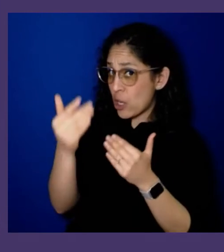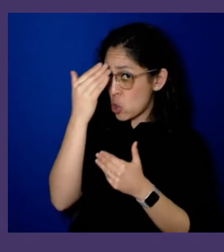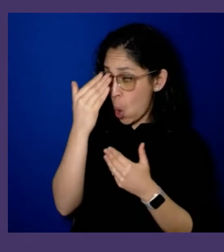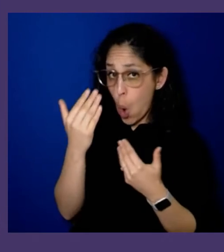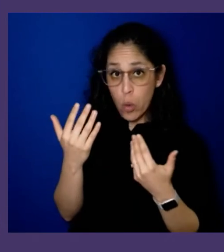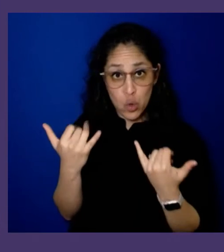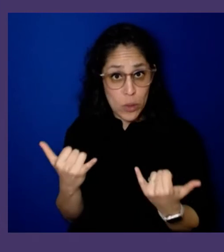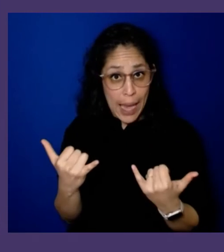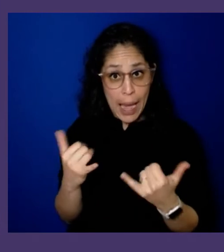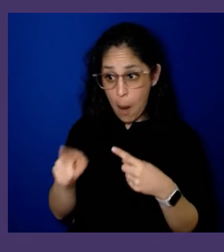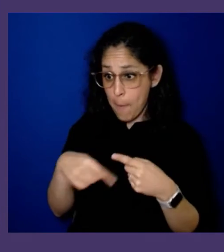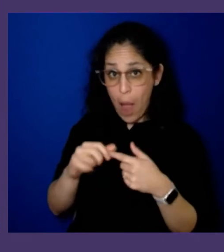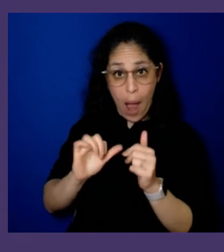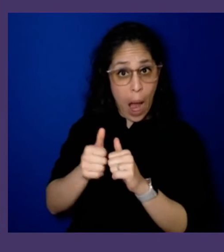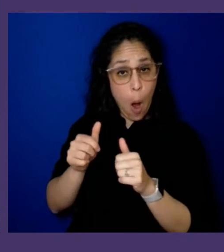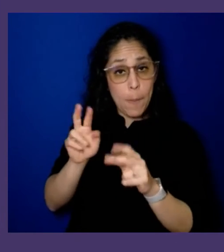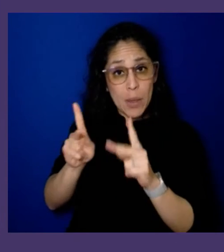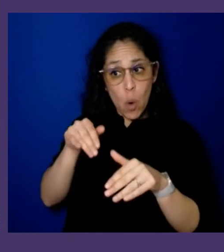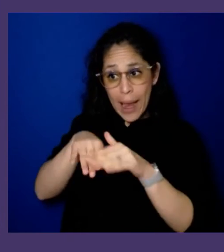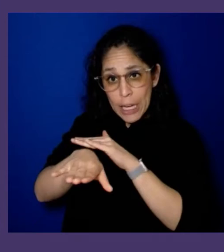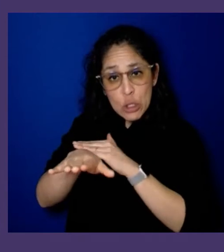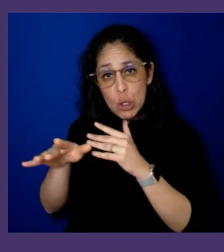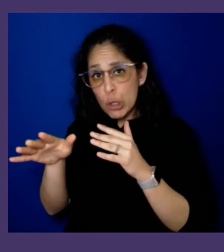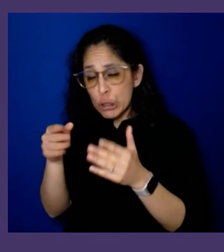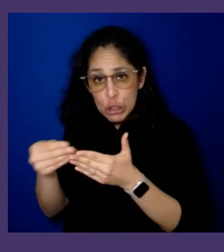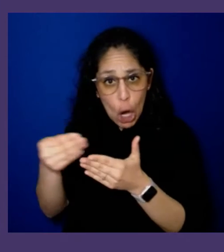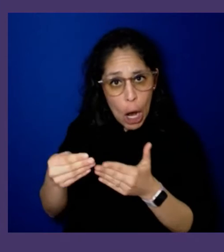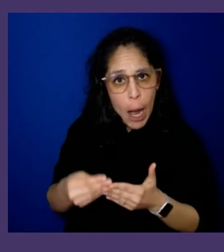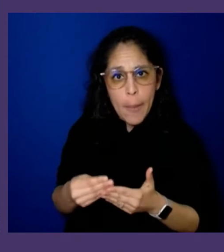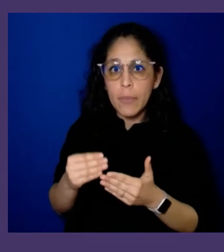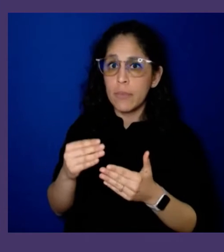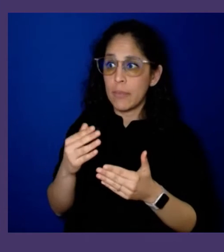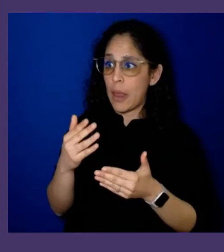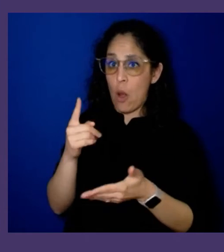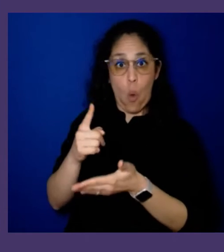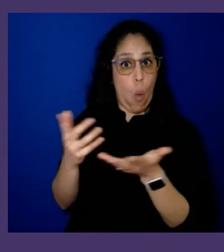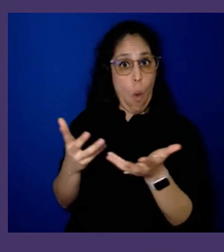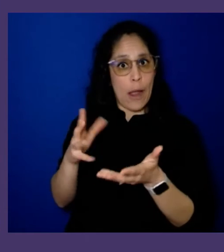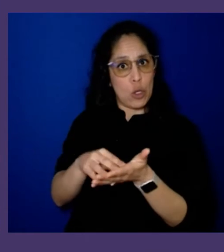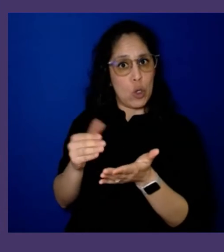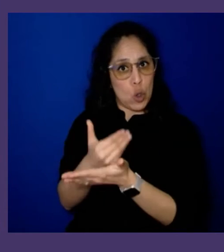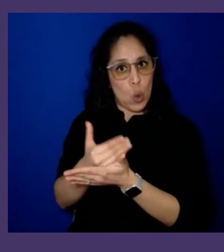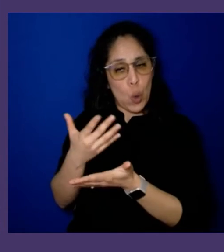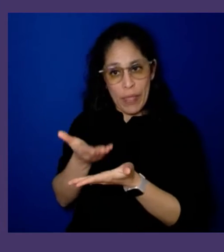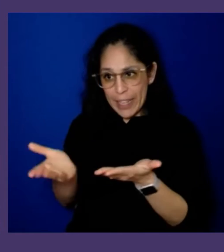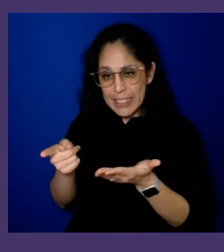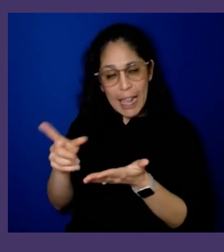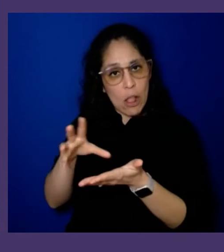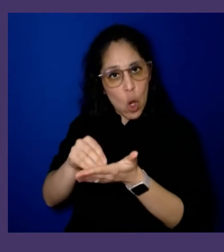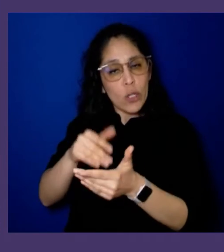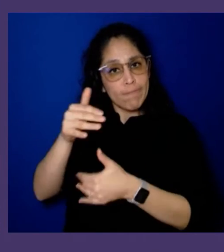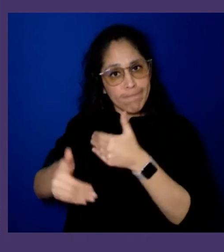This can help reveal opportunities and some potential ways to address them. Other times, research might come towards the end of